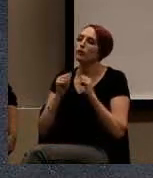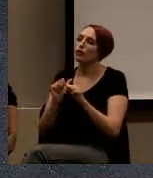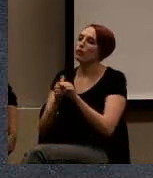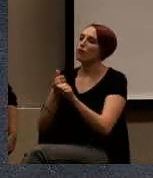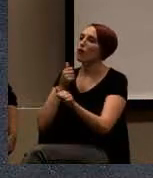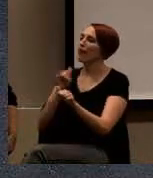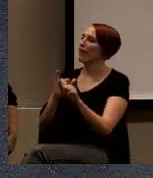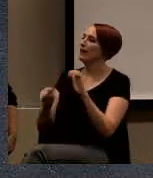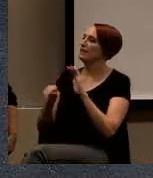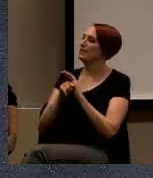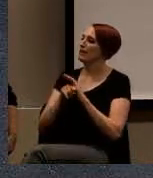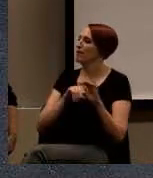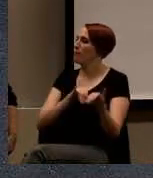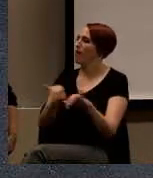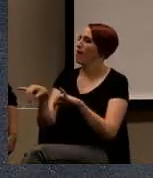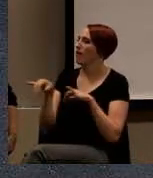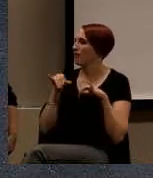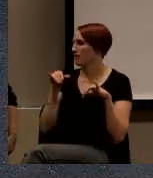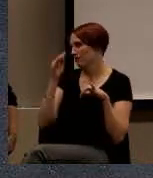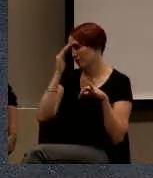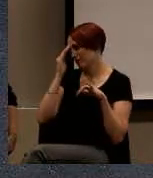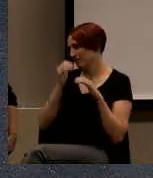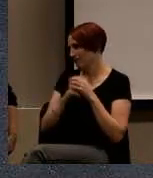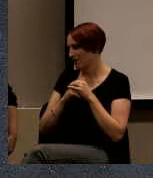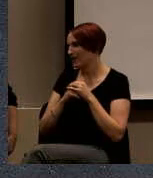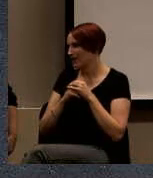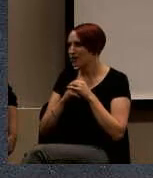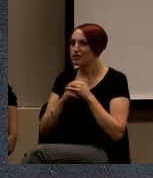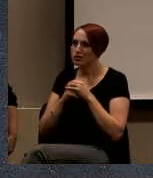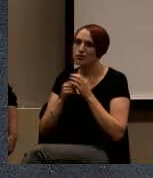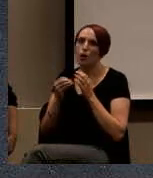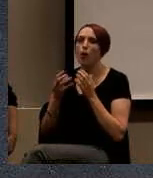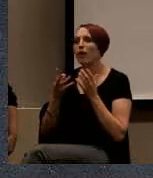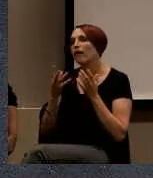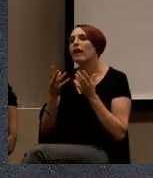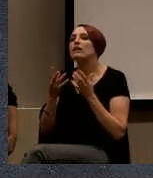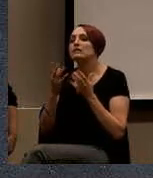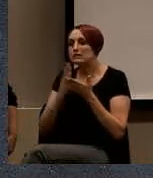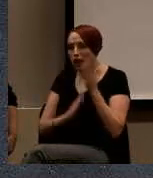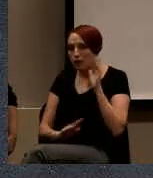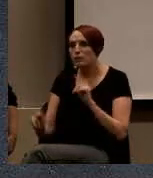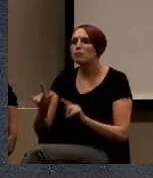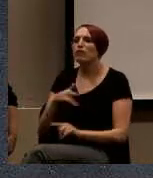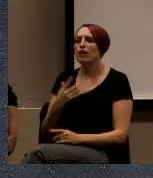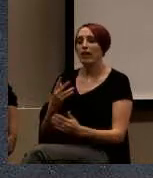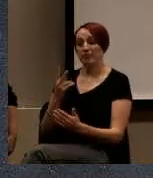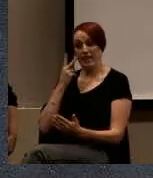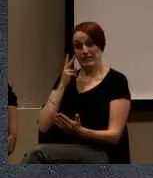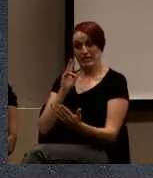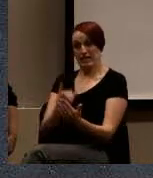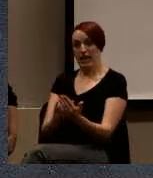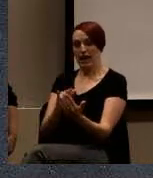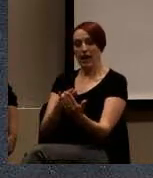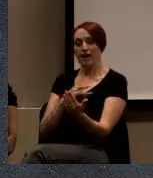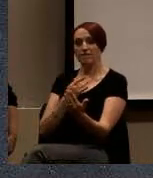there still is the sense amongst some people that it's some sort of test and if they don't do well, we're going to take their license away